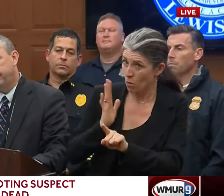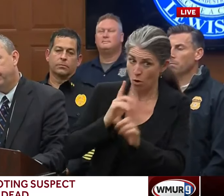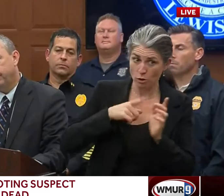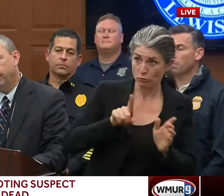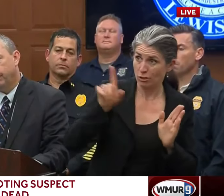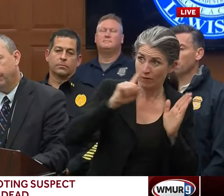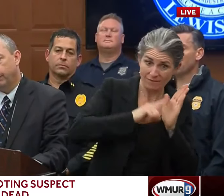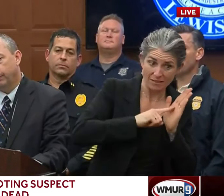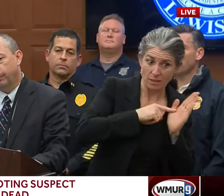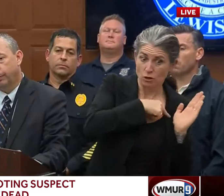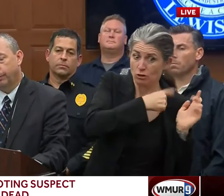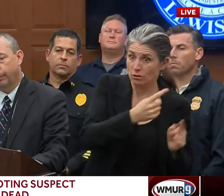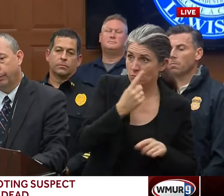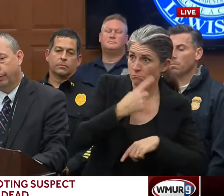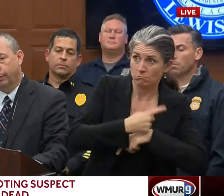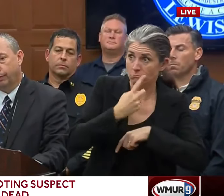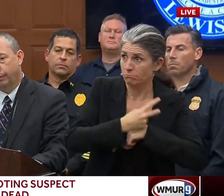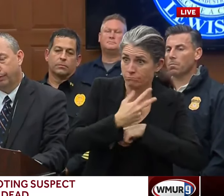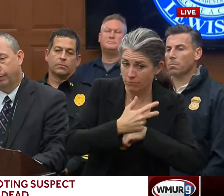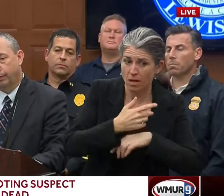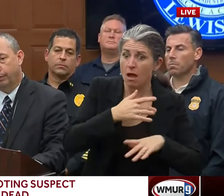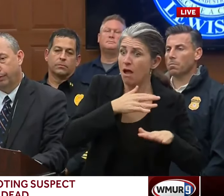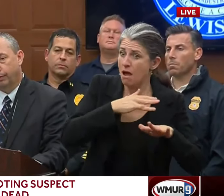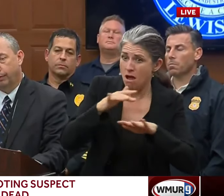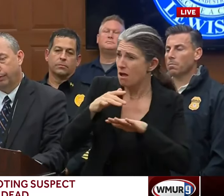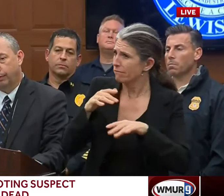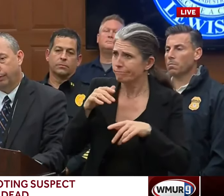HAD YOU SEARCHED PREVIOUSLY, THIS RECYCLING CENTER AND NOT FOUND ANYTHING?